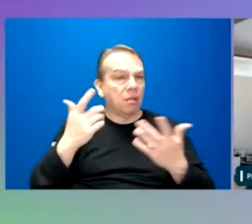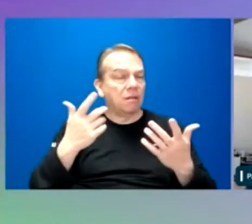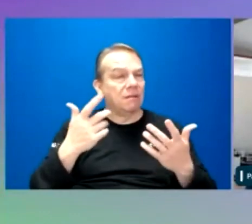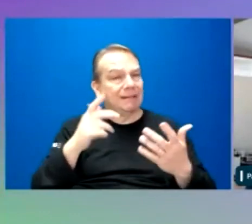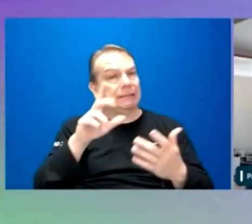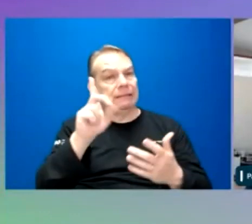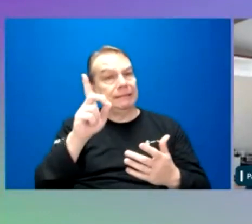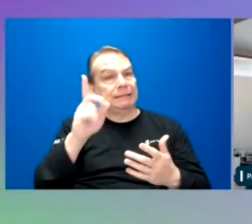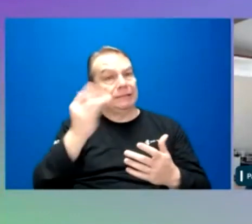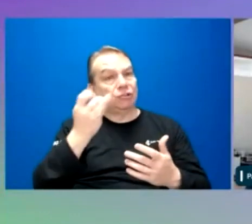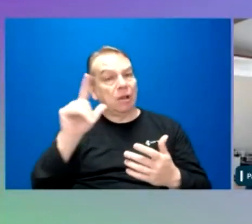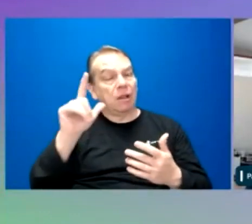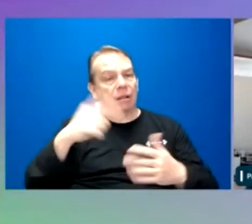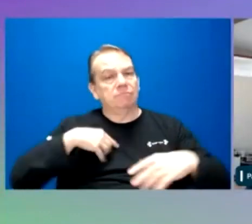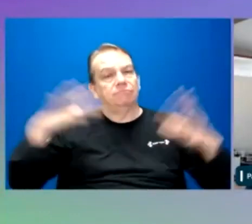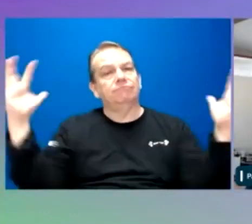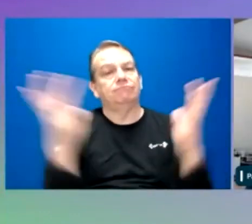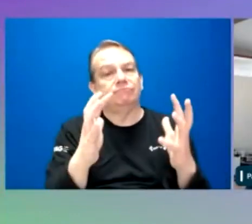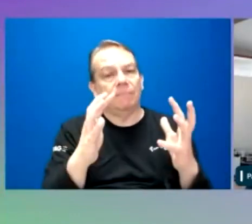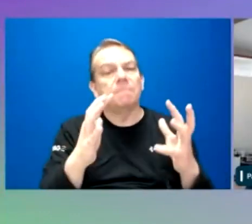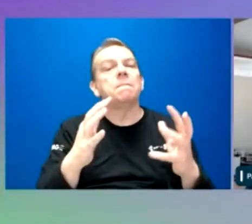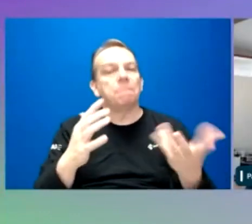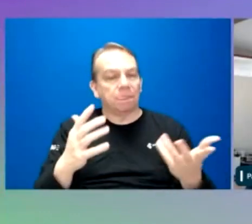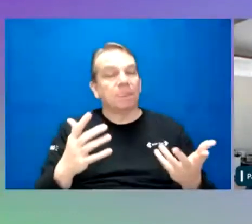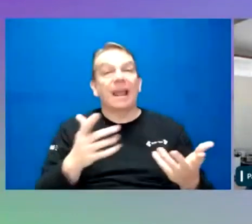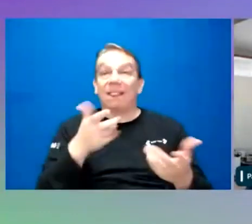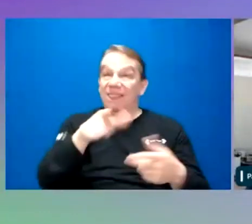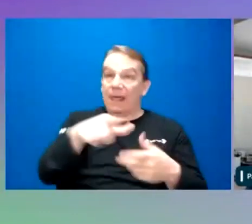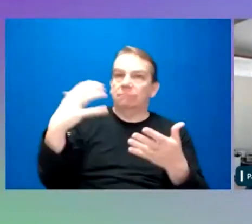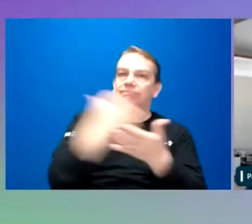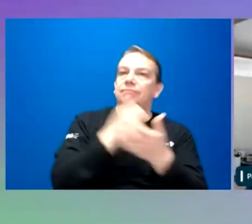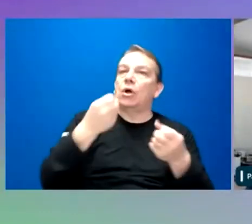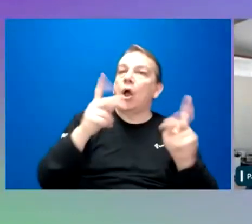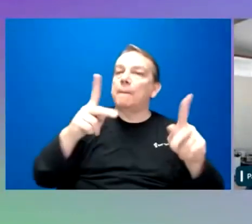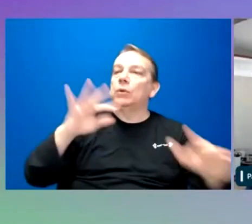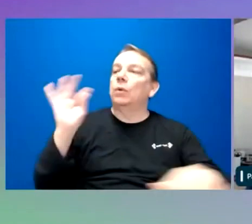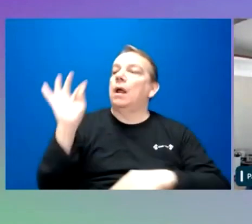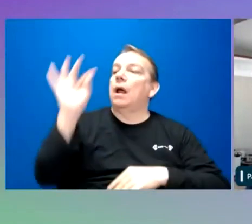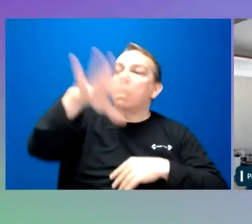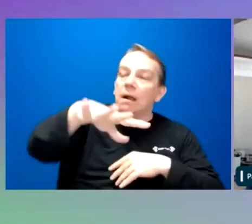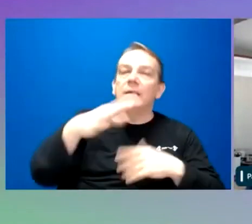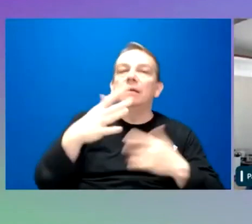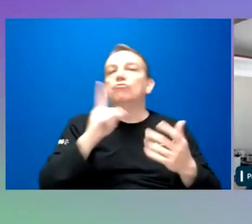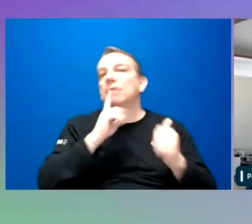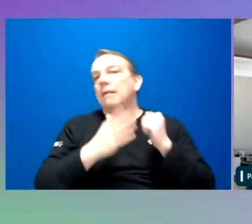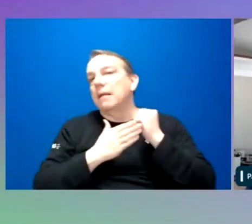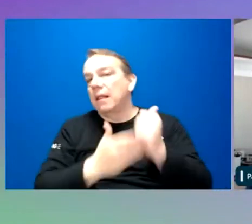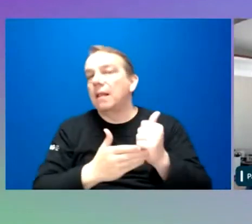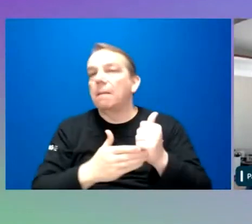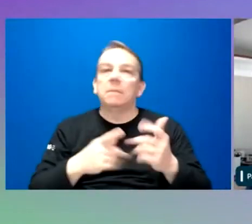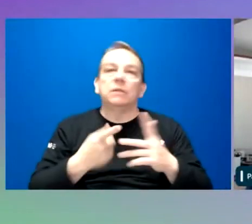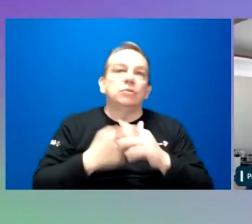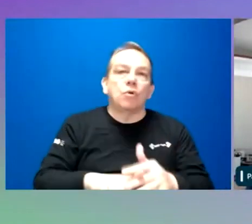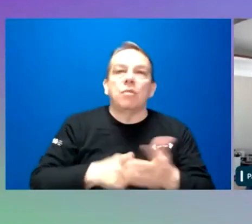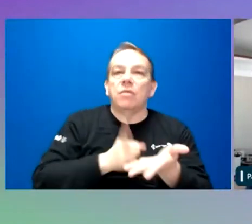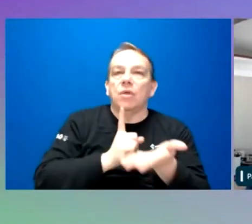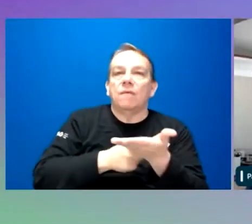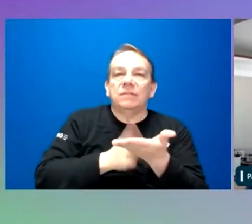this topic. Plan to seed entertain a large audience and advance the conversation. So you're right, it's still